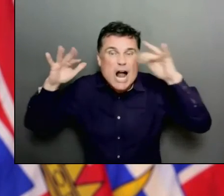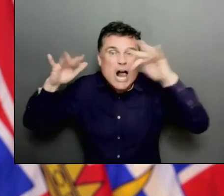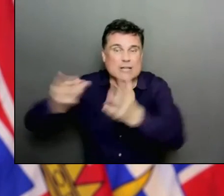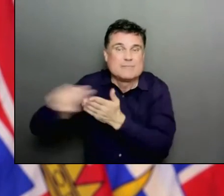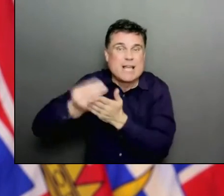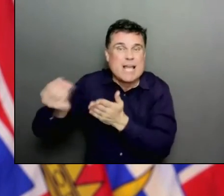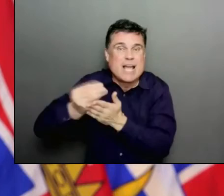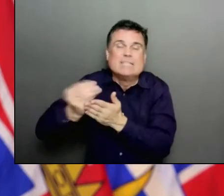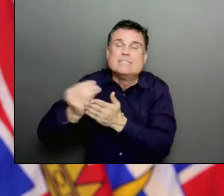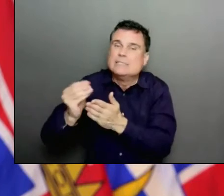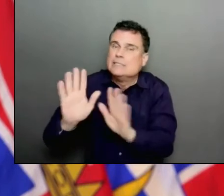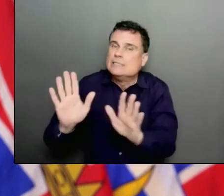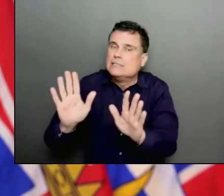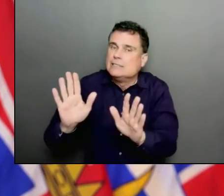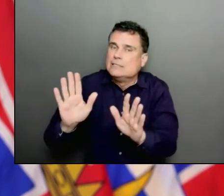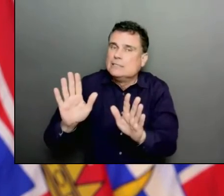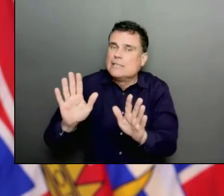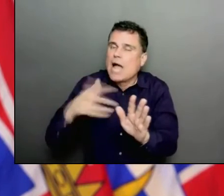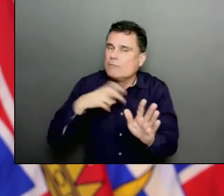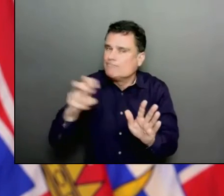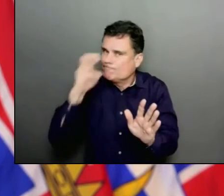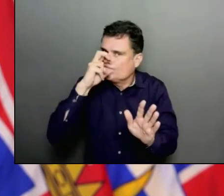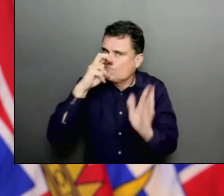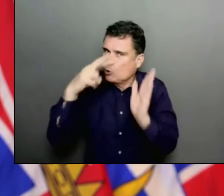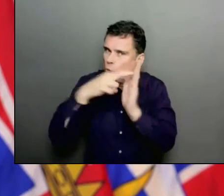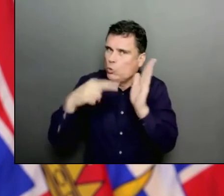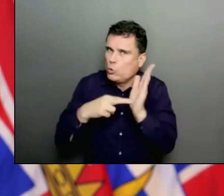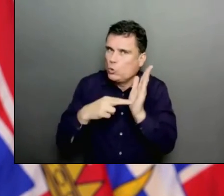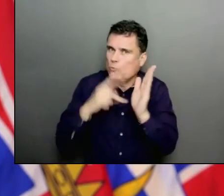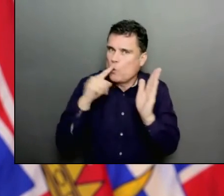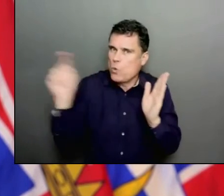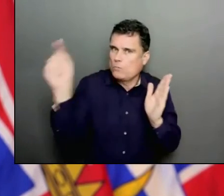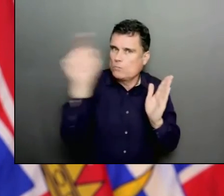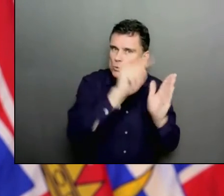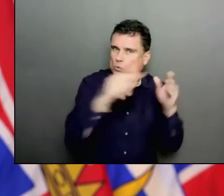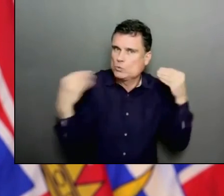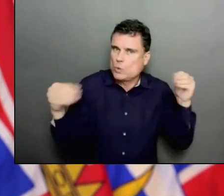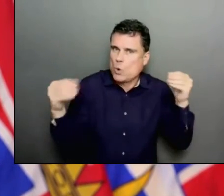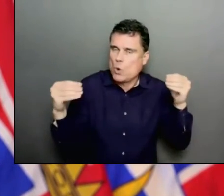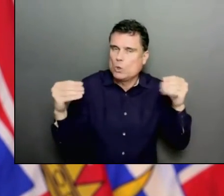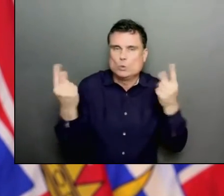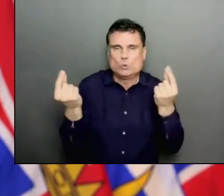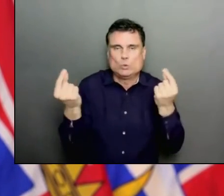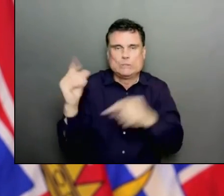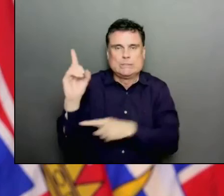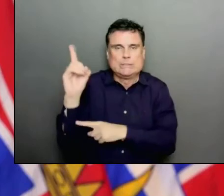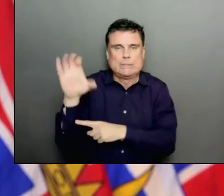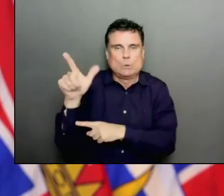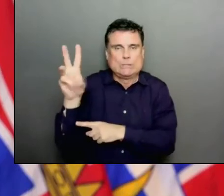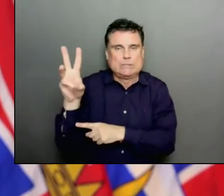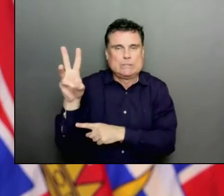Go and visit your local retailers and go in small numbers. But I also remind retailers of the